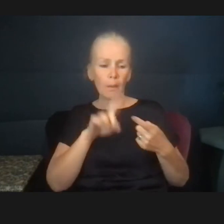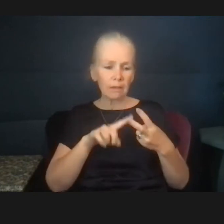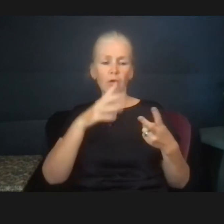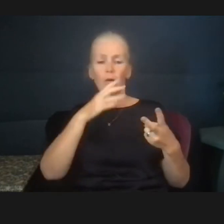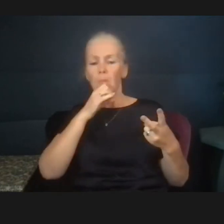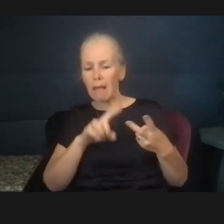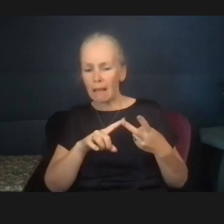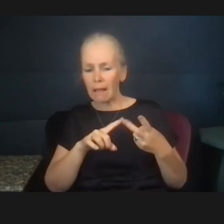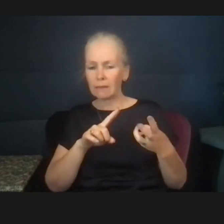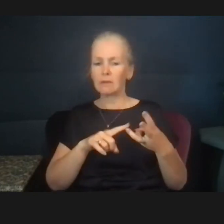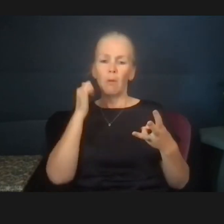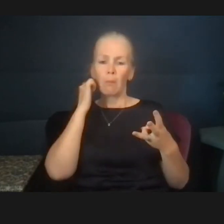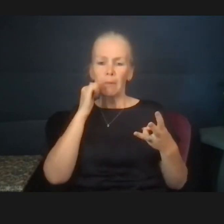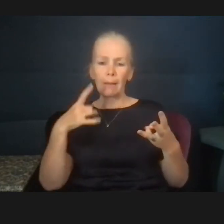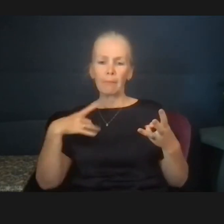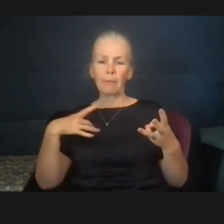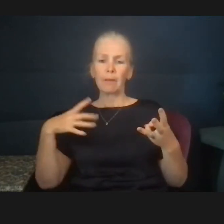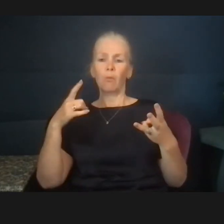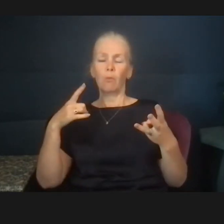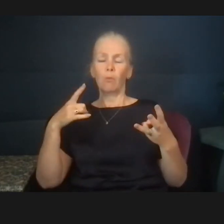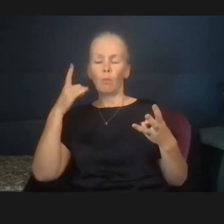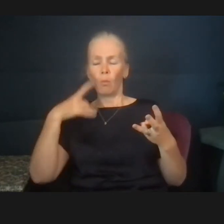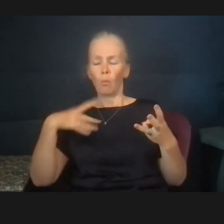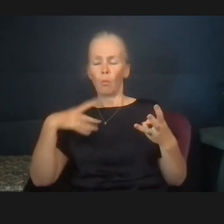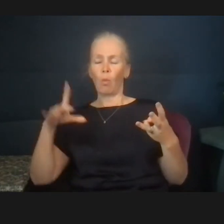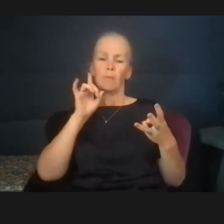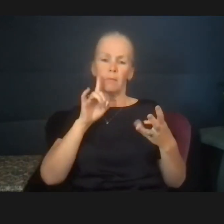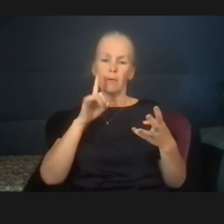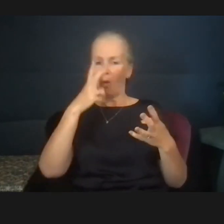you've got black people, you've got white people, you've got older people, younger people,